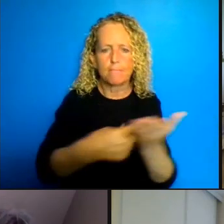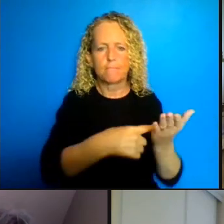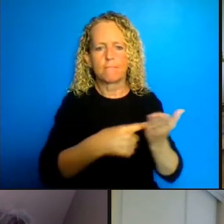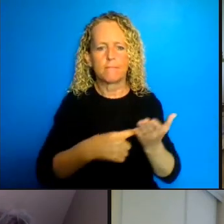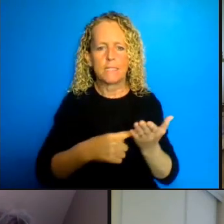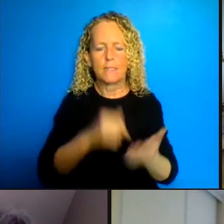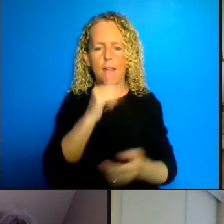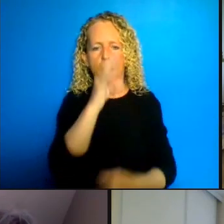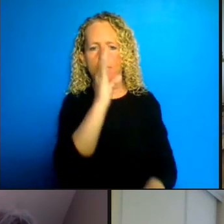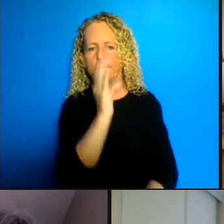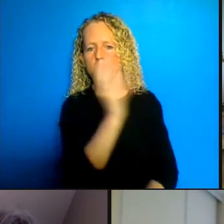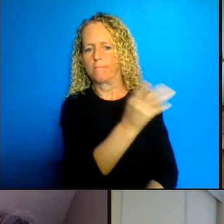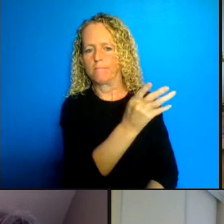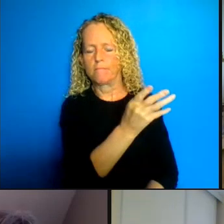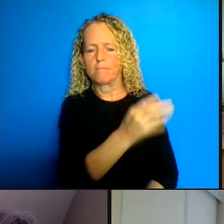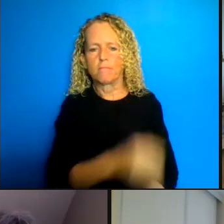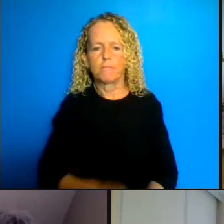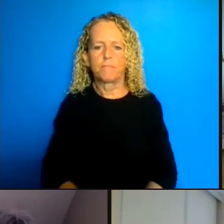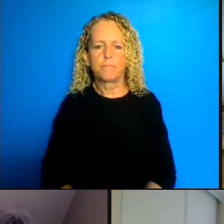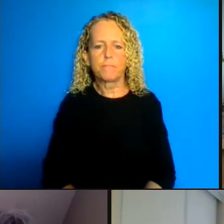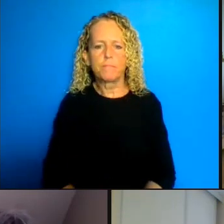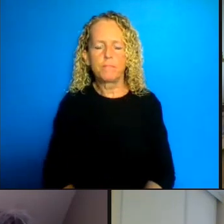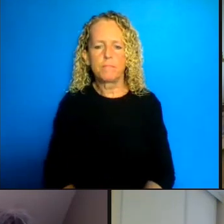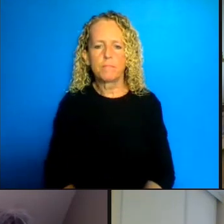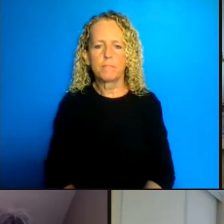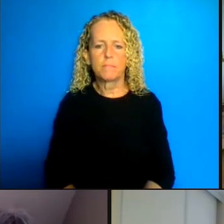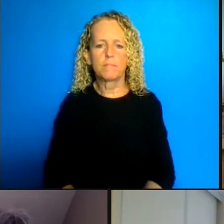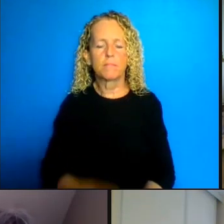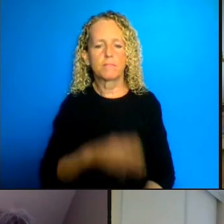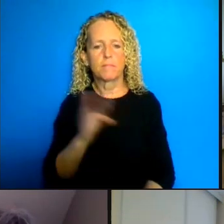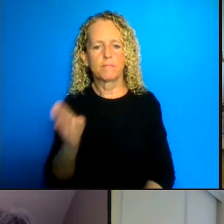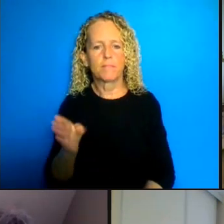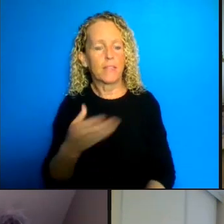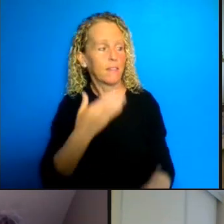While we wait for the other question to pop up does anyone from the other panel